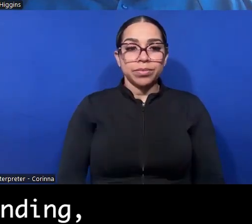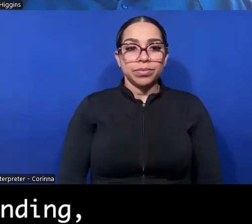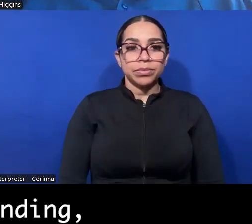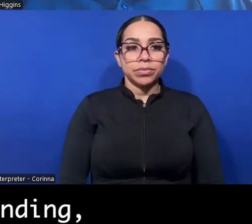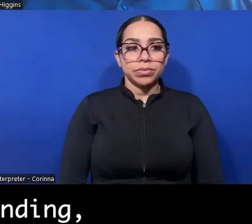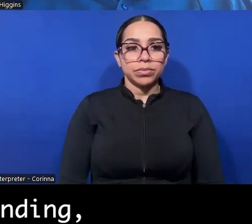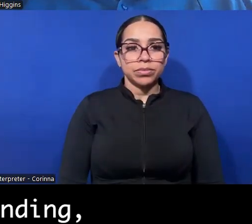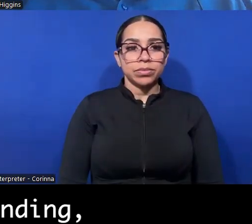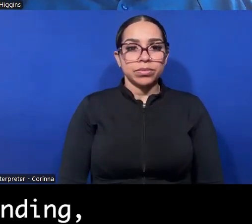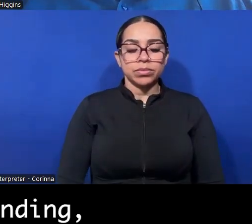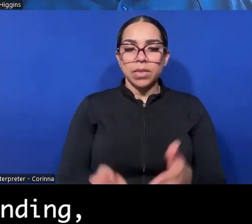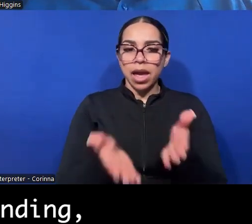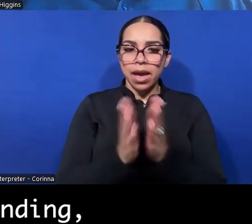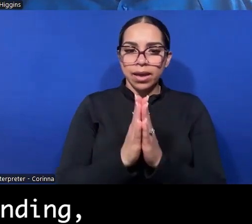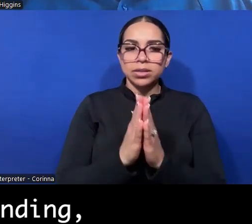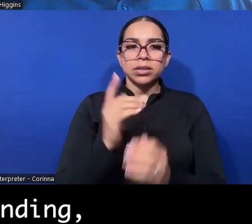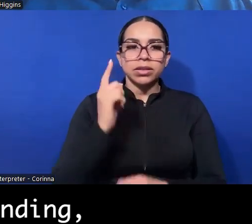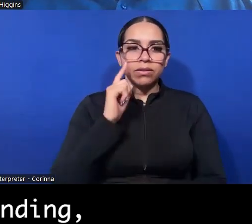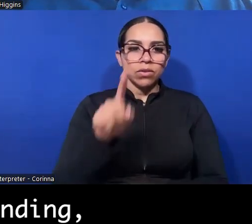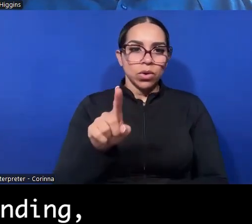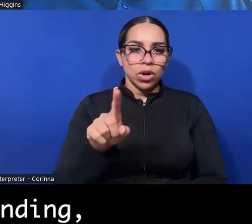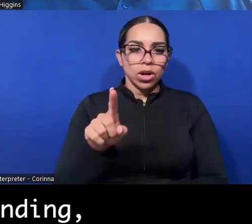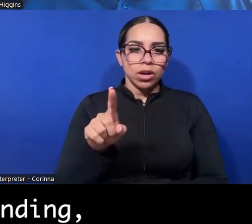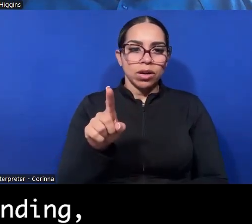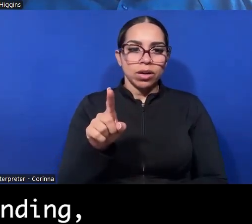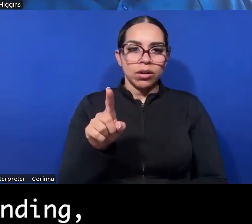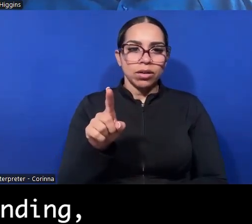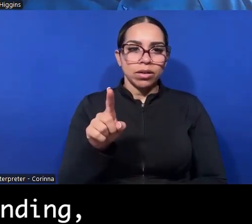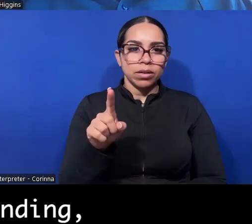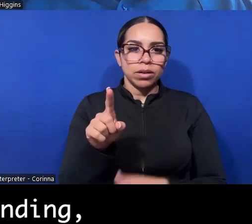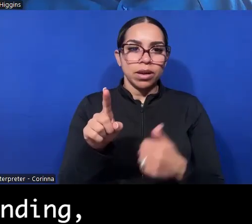you want to ask for aid paid pending, which means your benefits do not change,